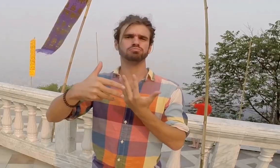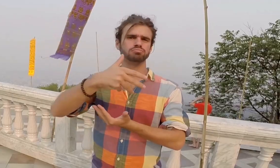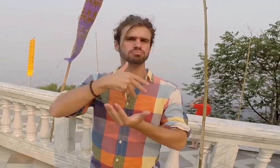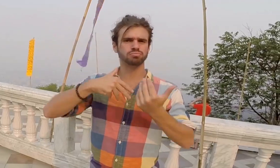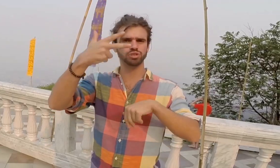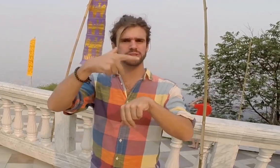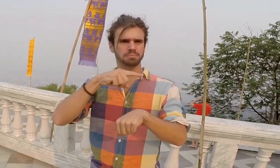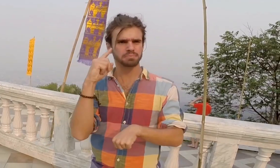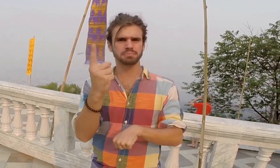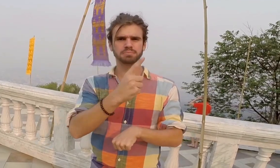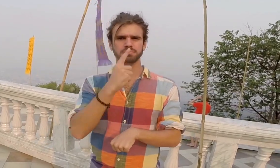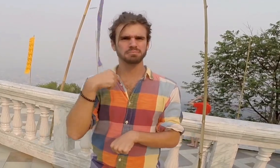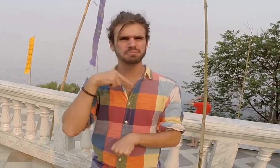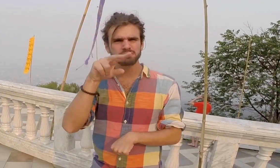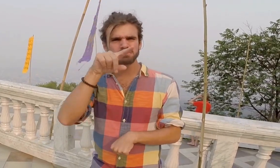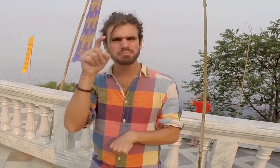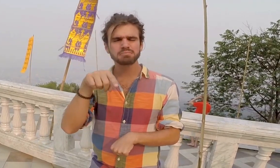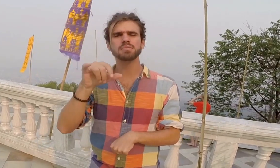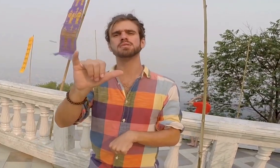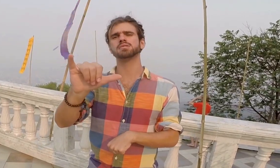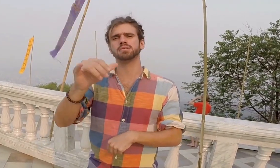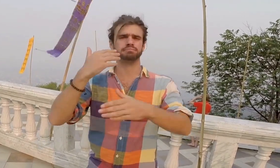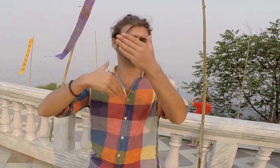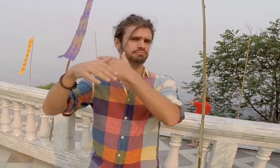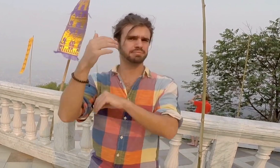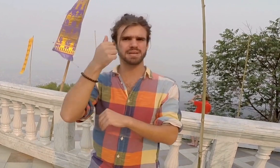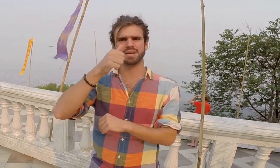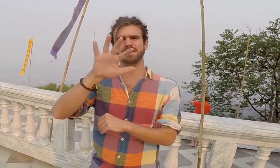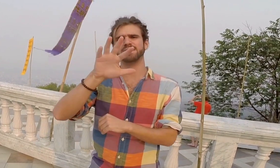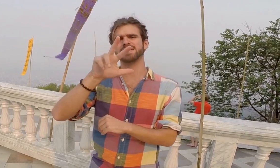I saw people walking around the area three times. I asked why they do that, and they said that in 1538